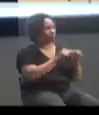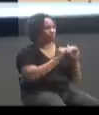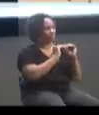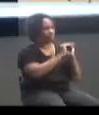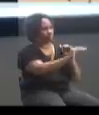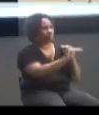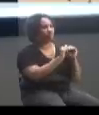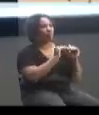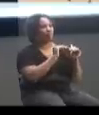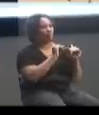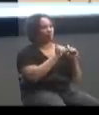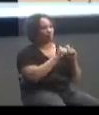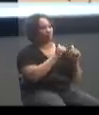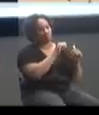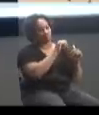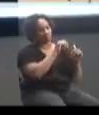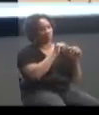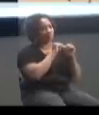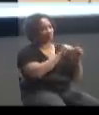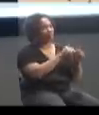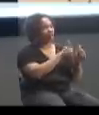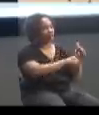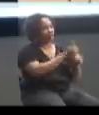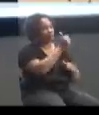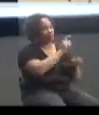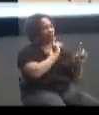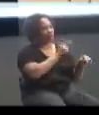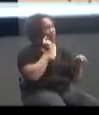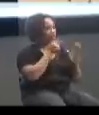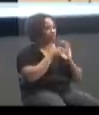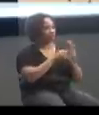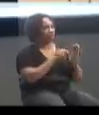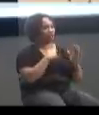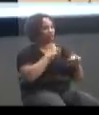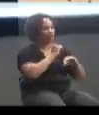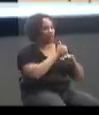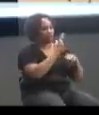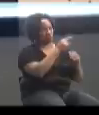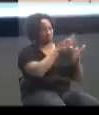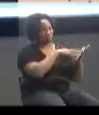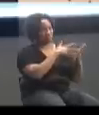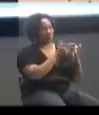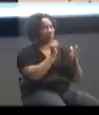WITH THEIR SUSTAINABILITY OBLIGATIONS UNDER THE EXECUTIVE ORDER.